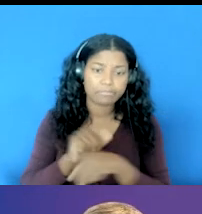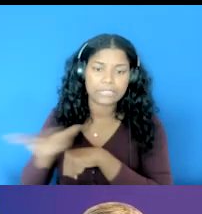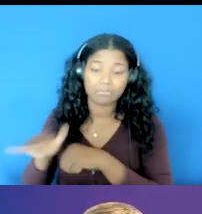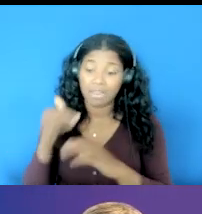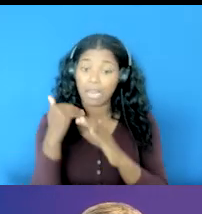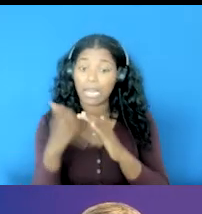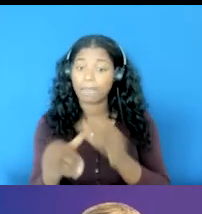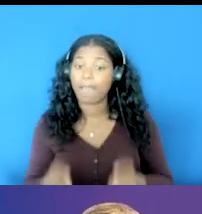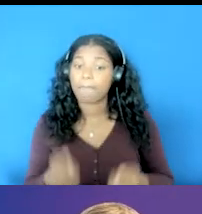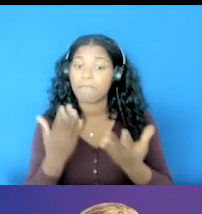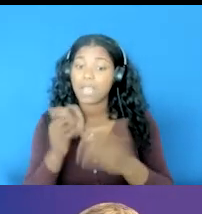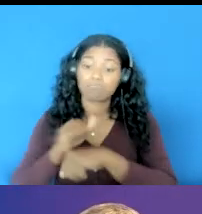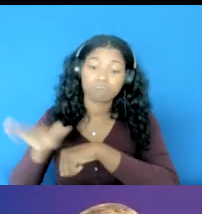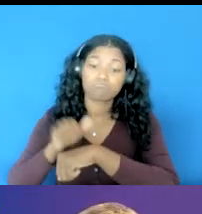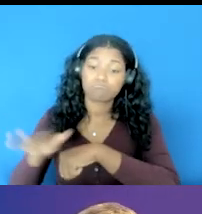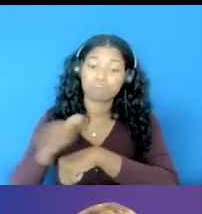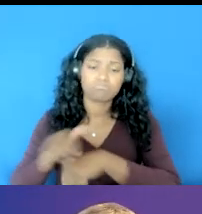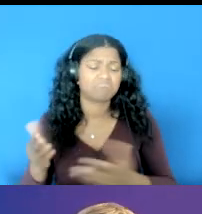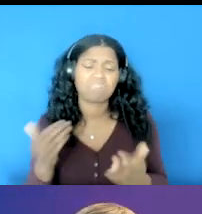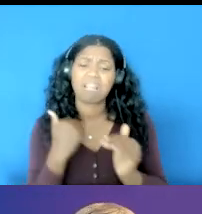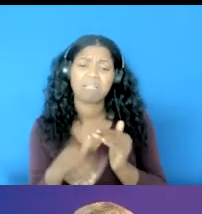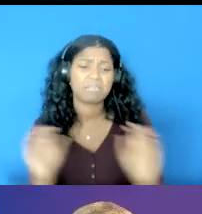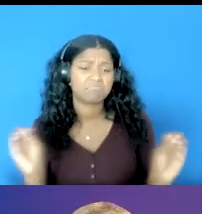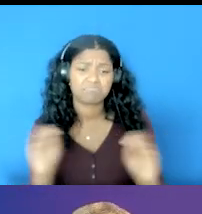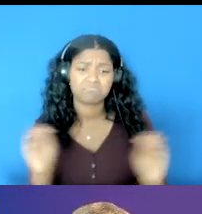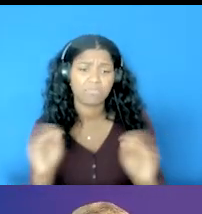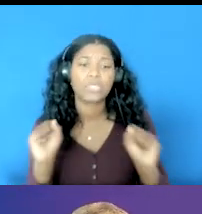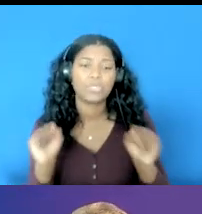of proposals you can submit as PI or co-PI, as long as they're non-overlapping.